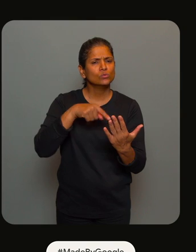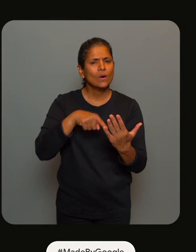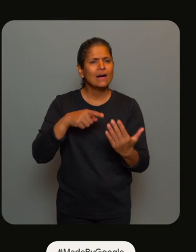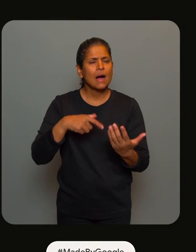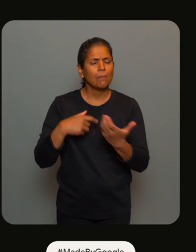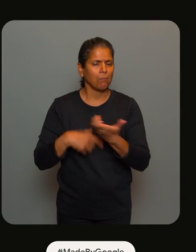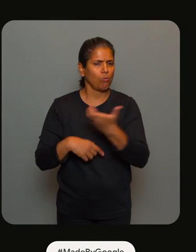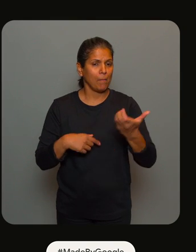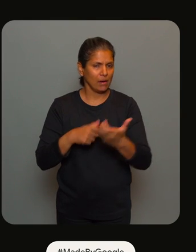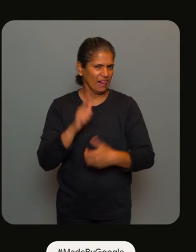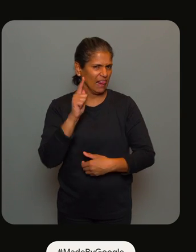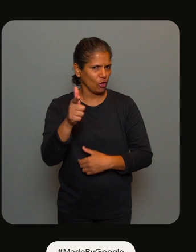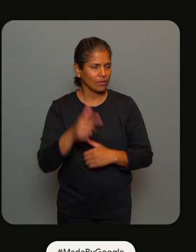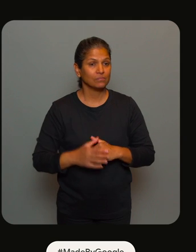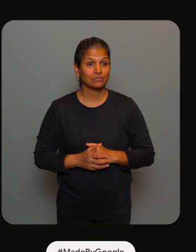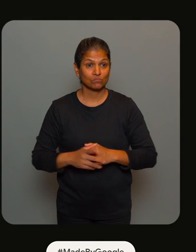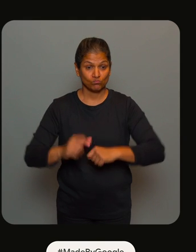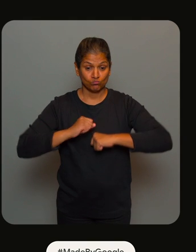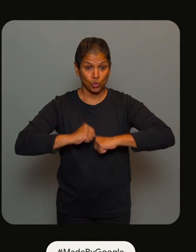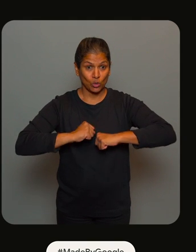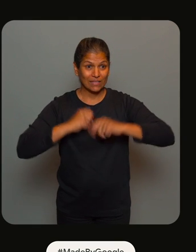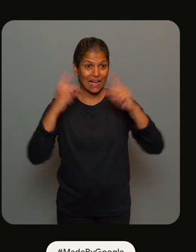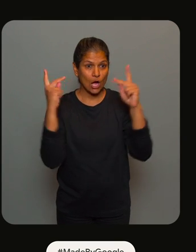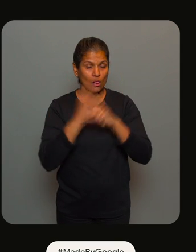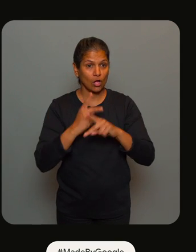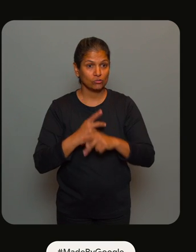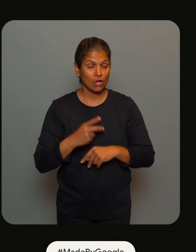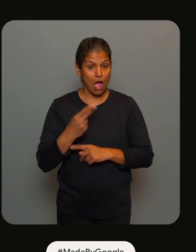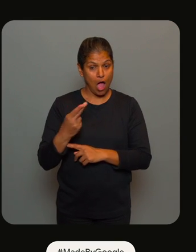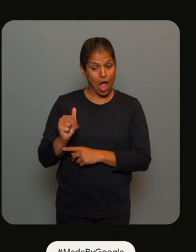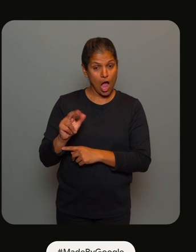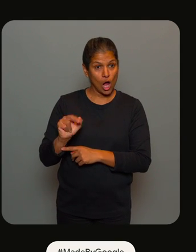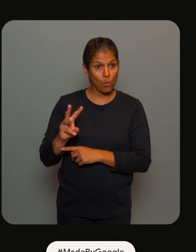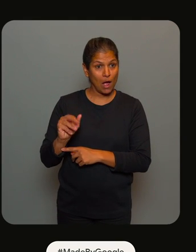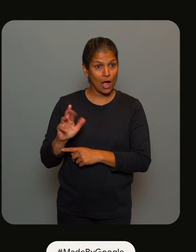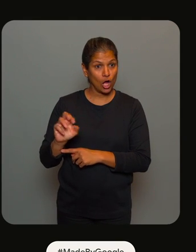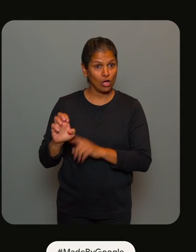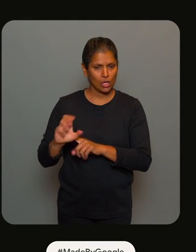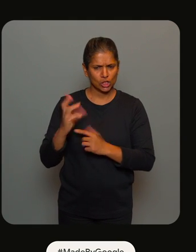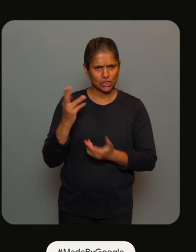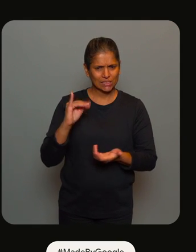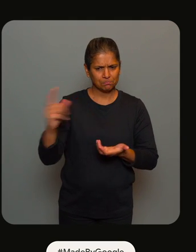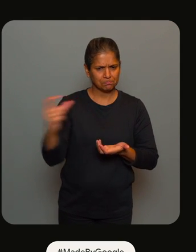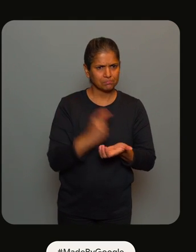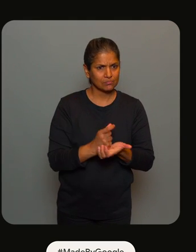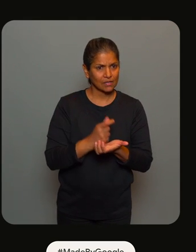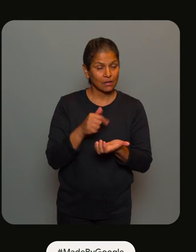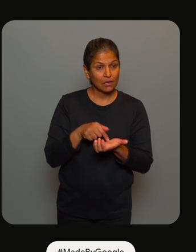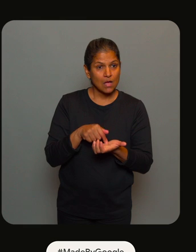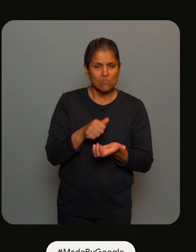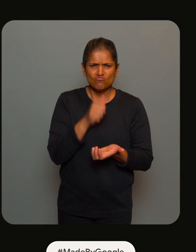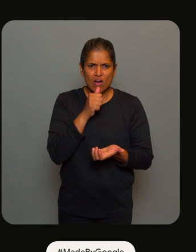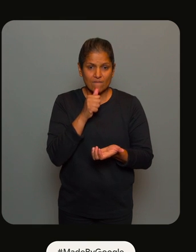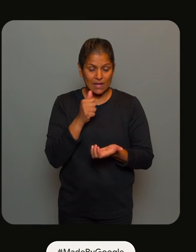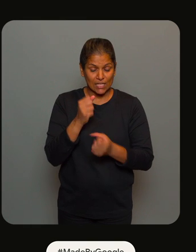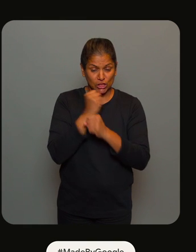With Protected Computing, hardware protection from Titan M2, and centralized privacy and security settings, no one is